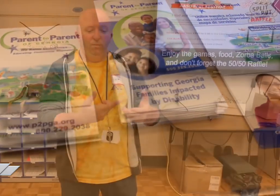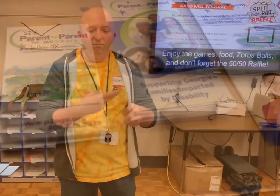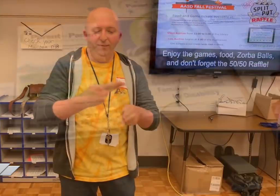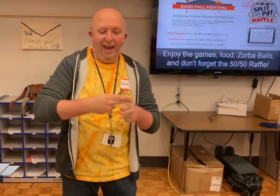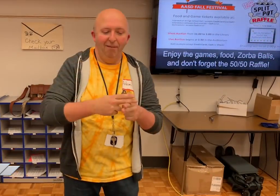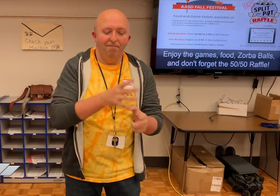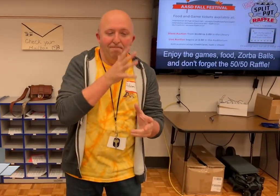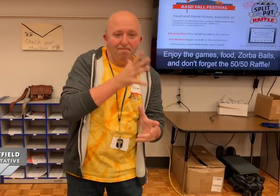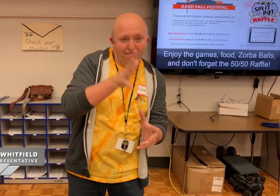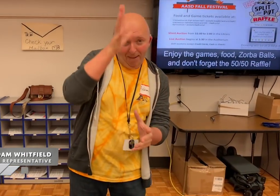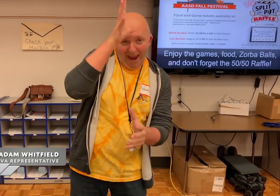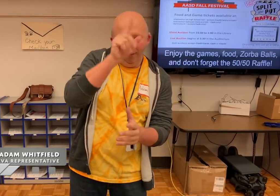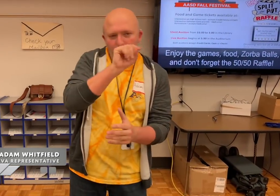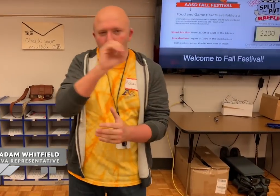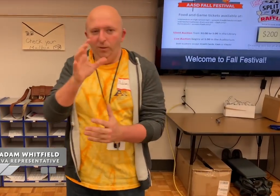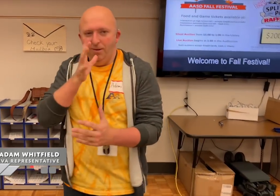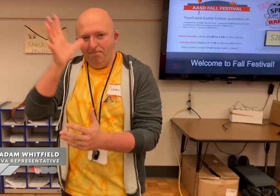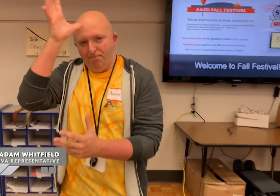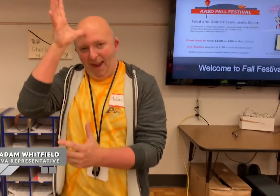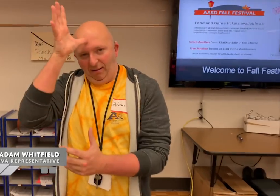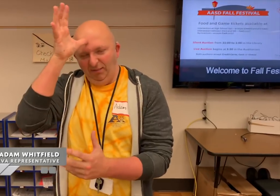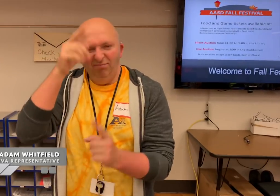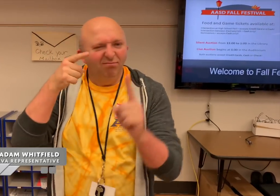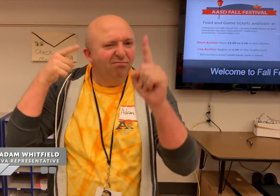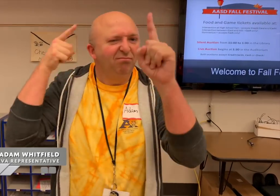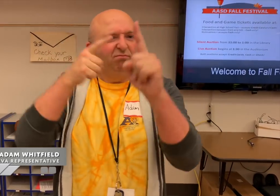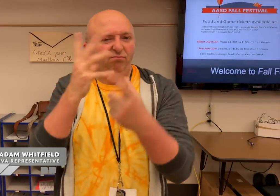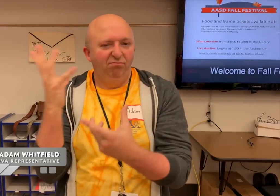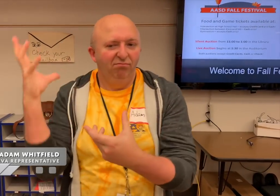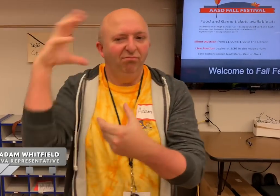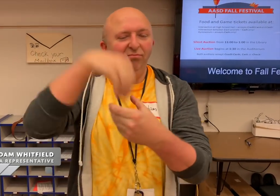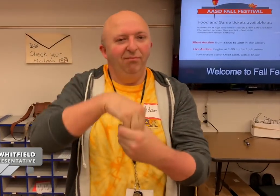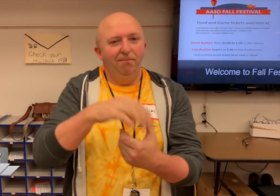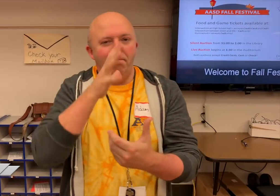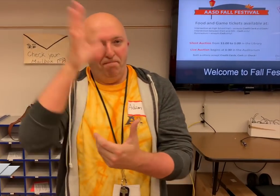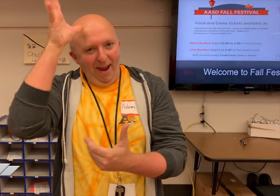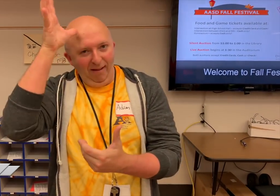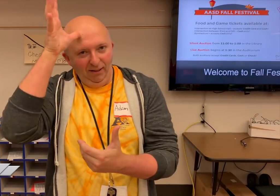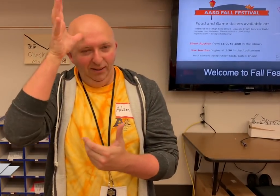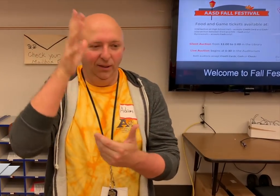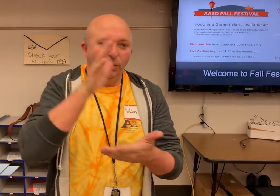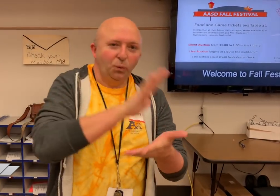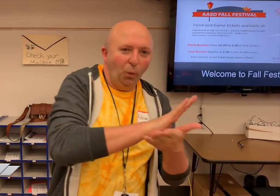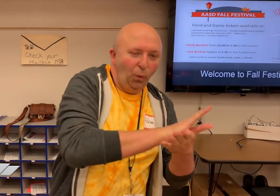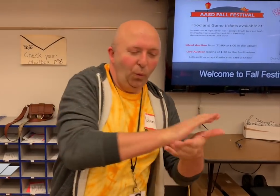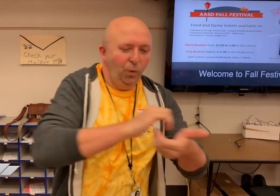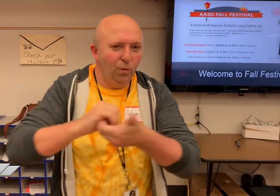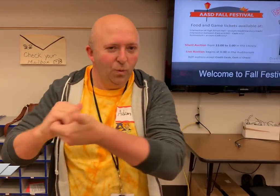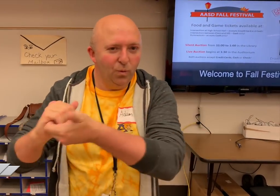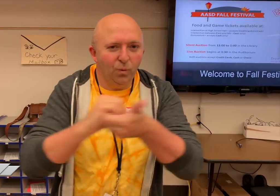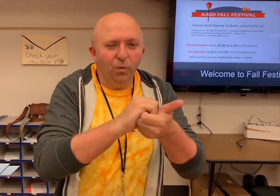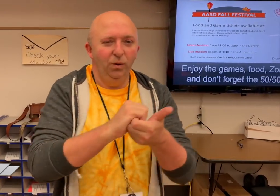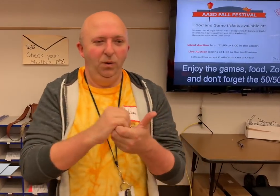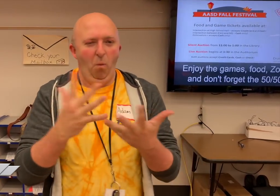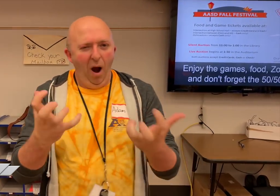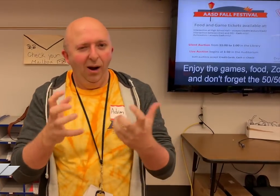The goal of the "Parent to Parent" program is to involve parents and the school in partnership.